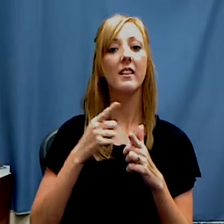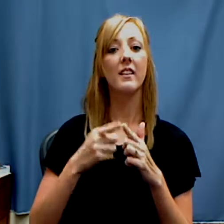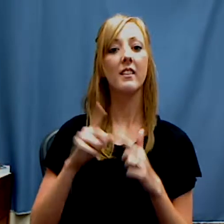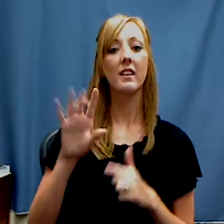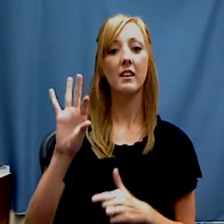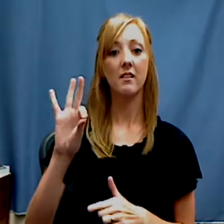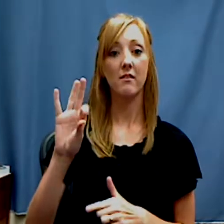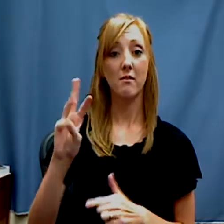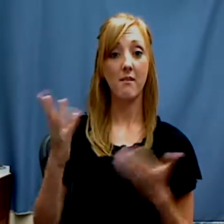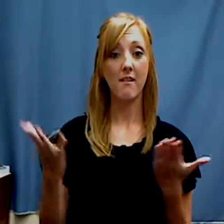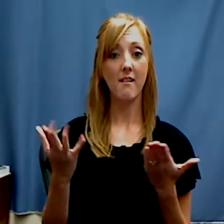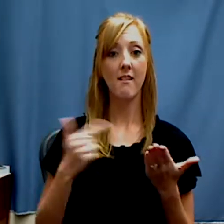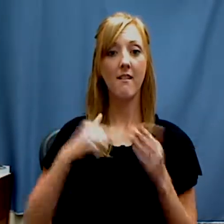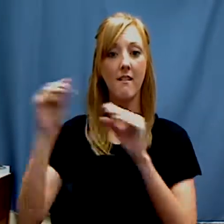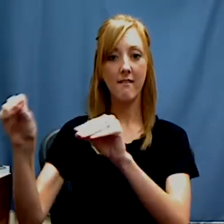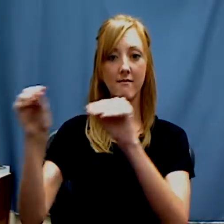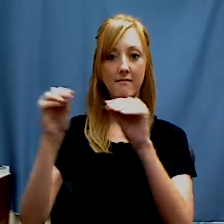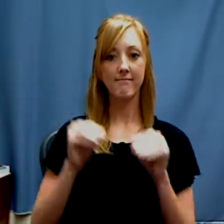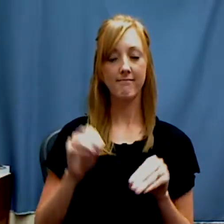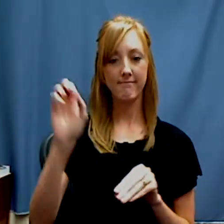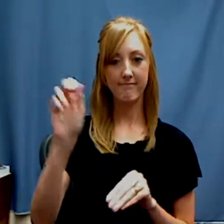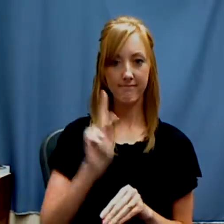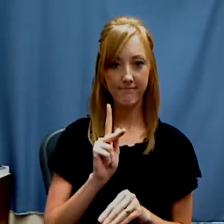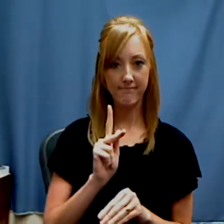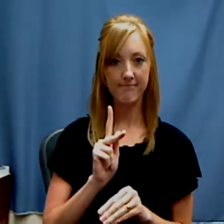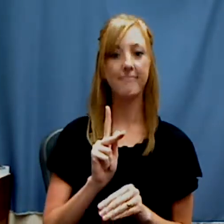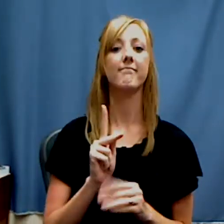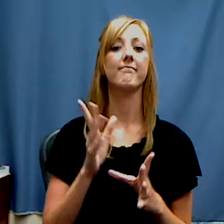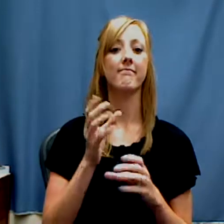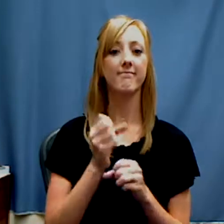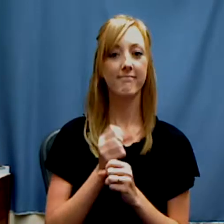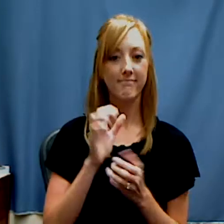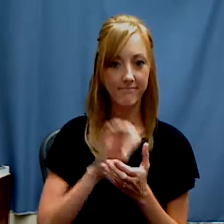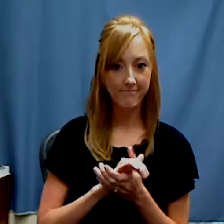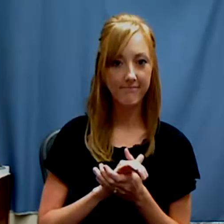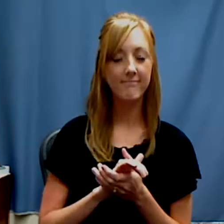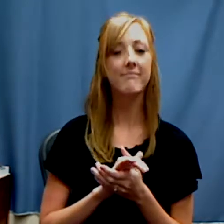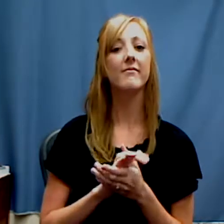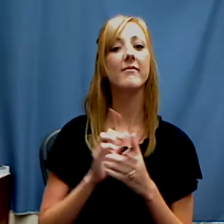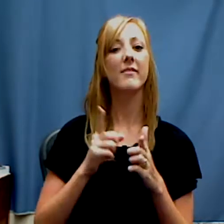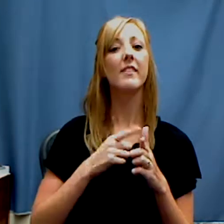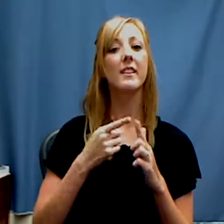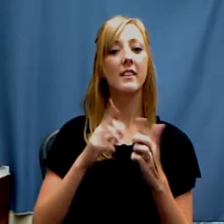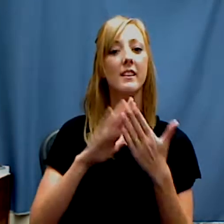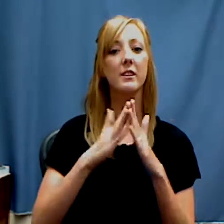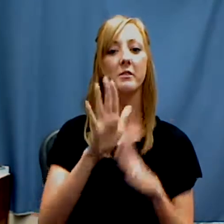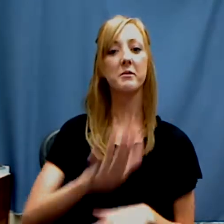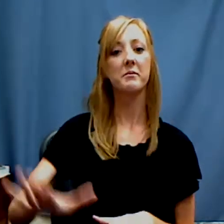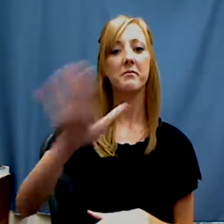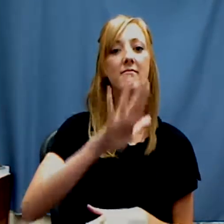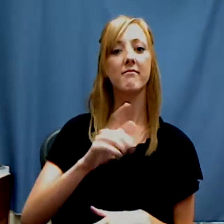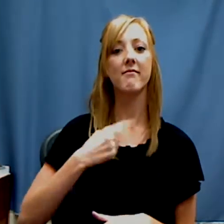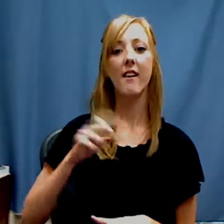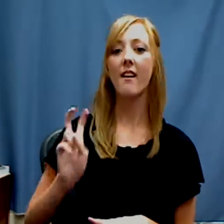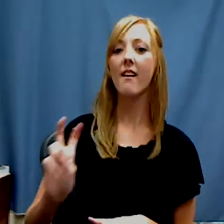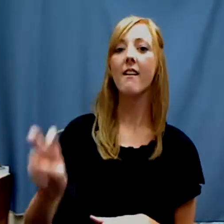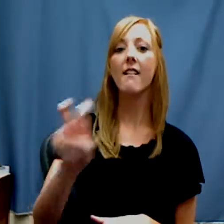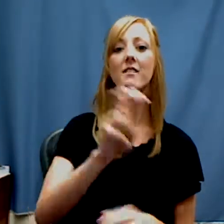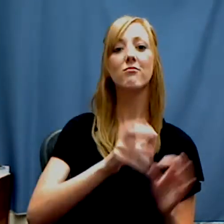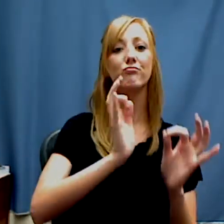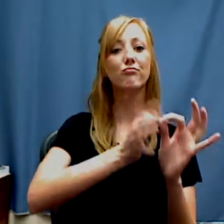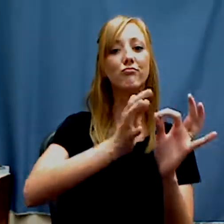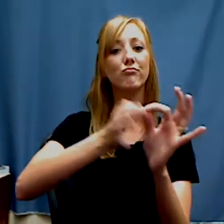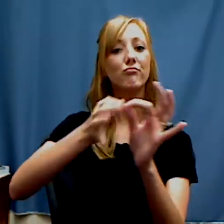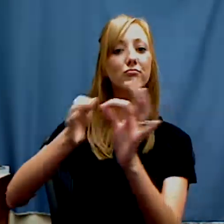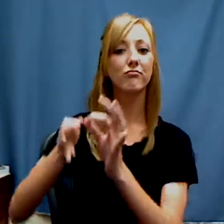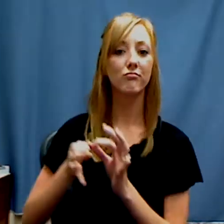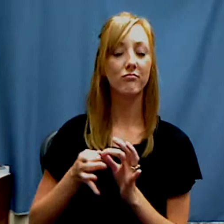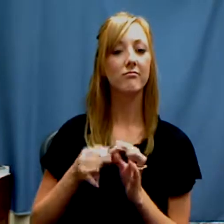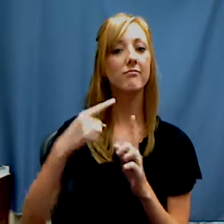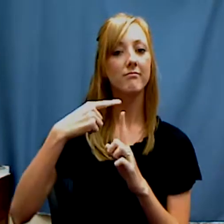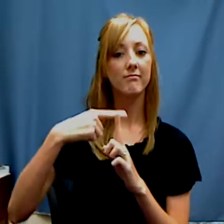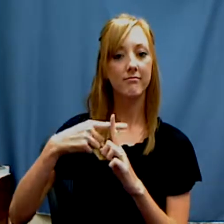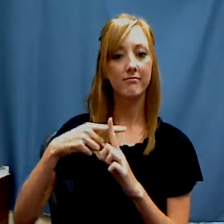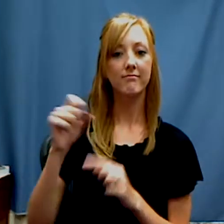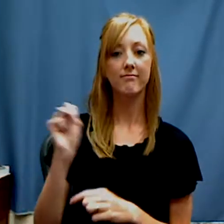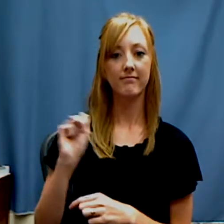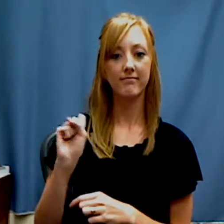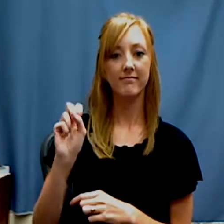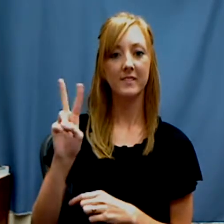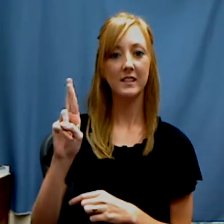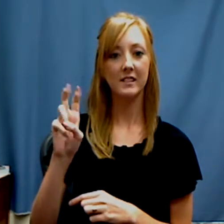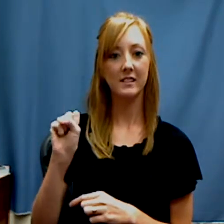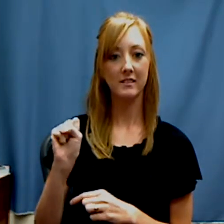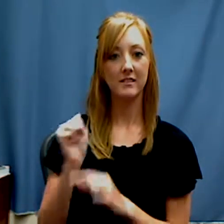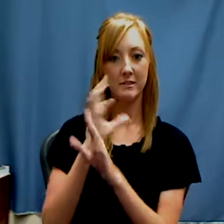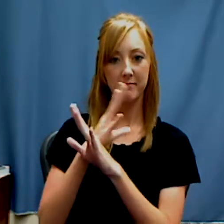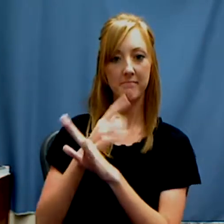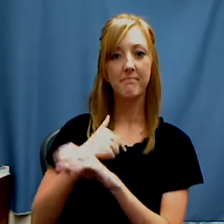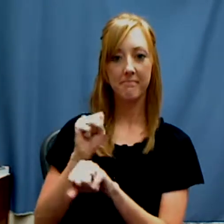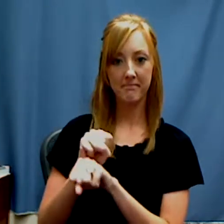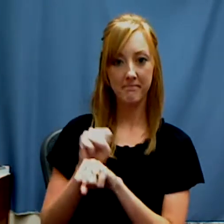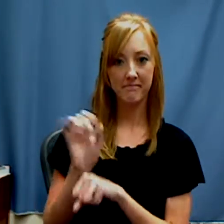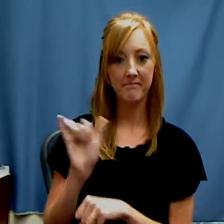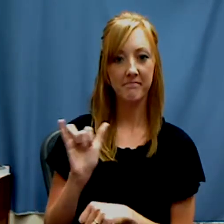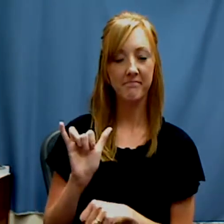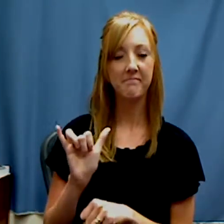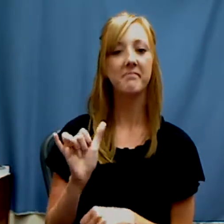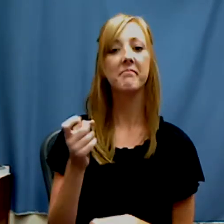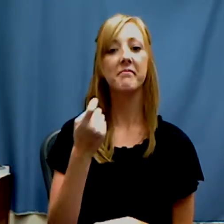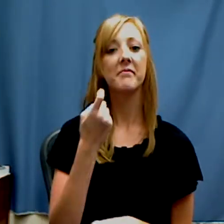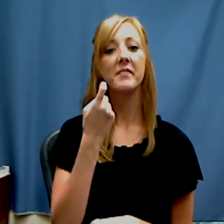After that I moved to Fort Wayne, got married, & started interpreting in the community as well as Sorenson Video Relay Service.